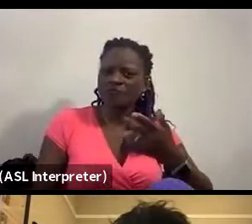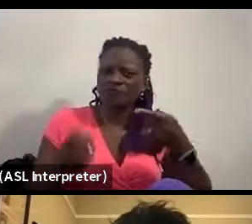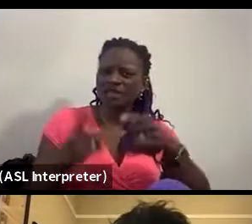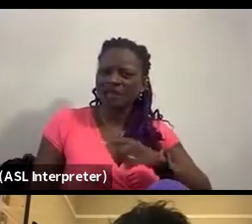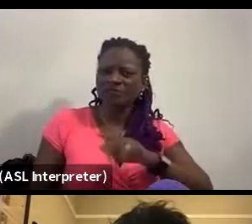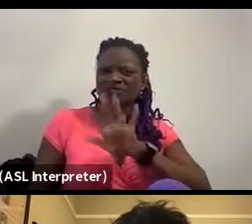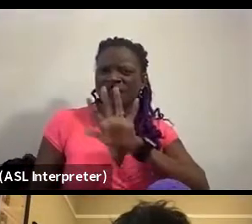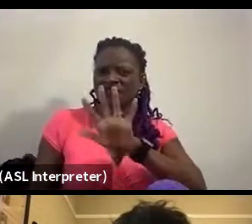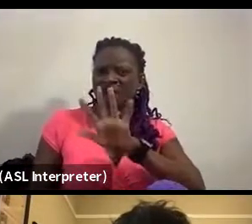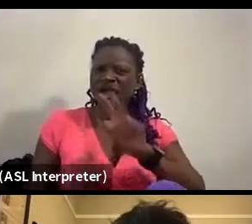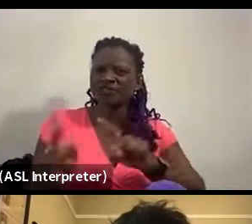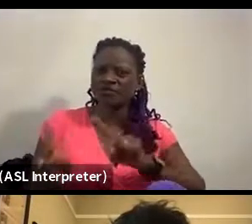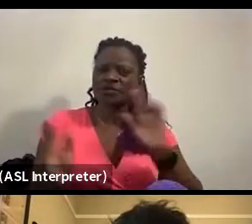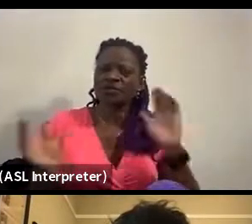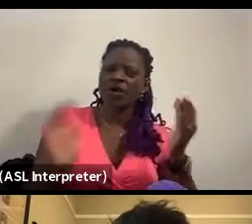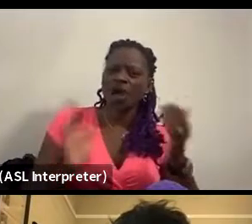And that would make it more common